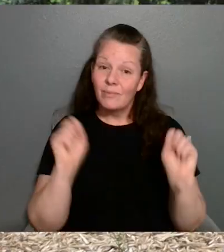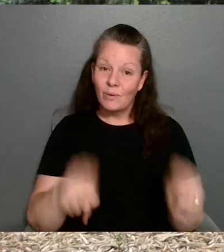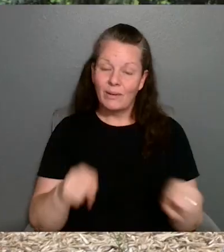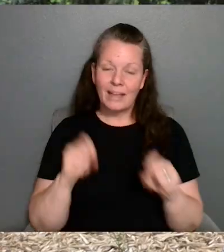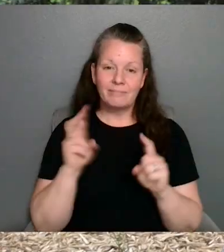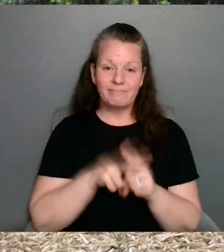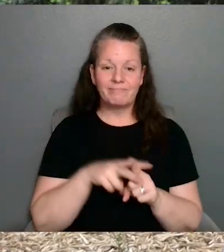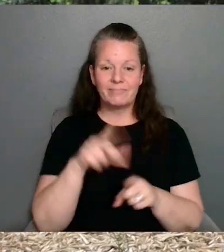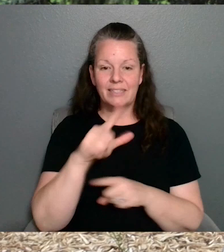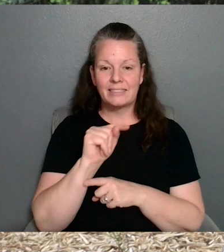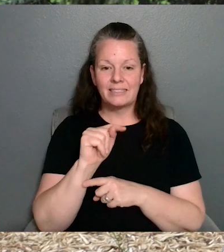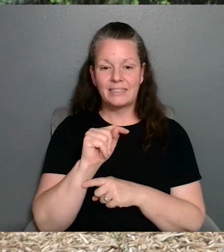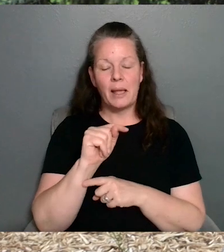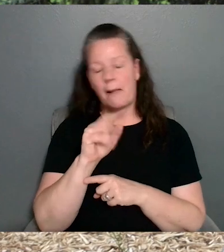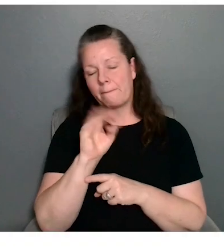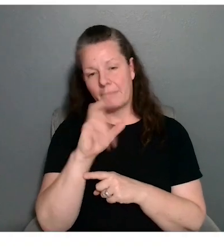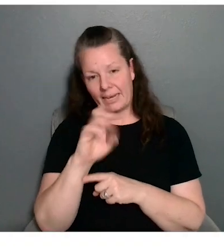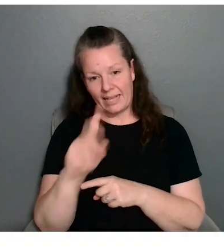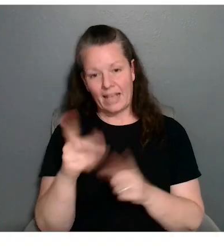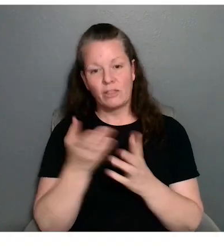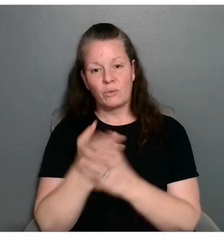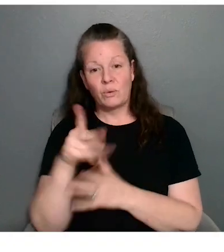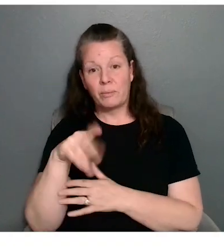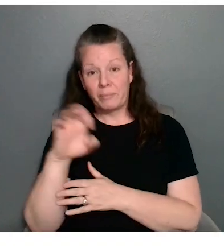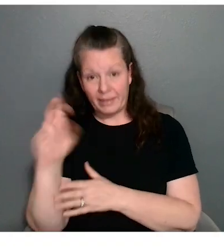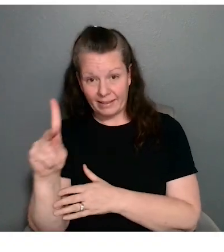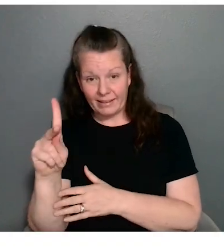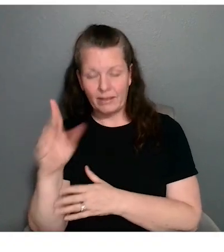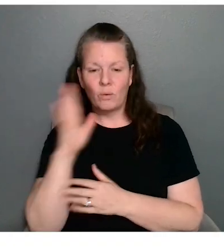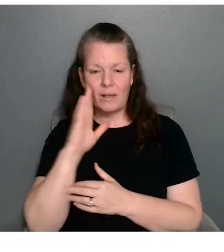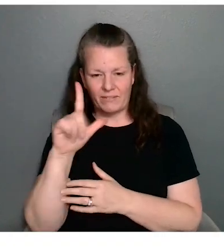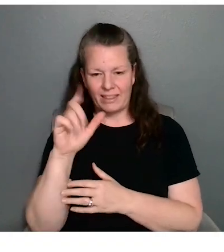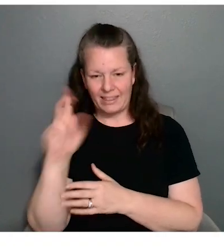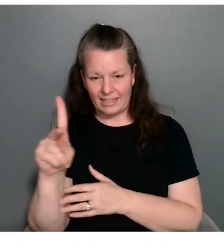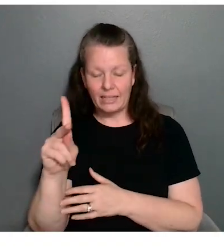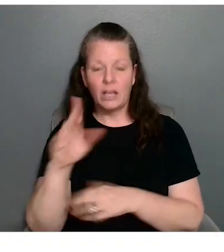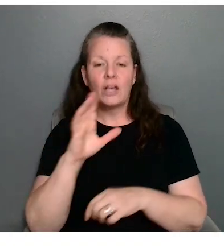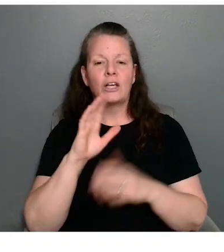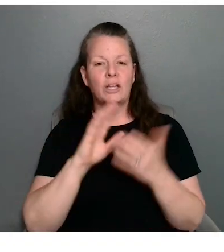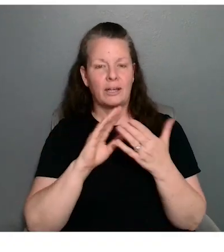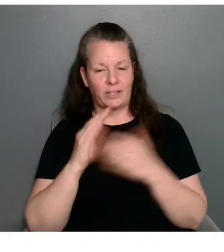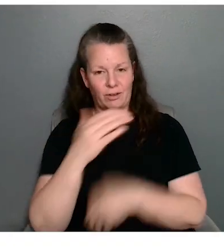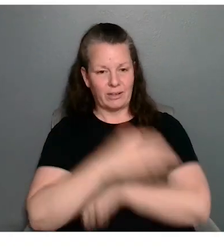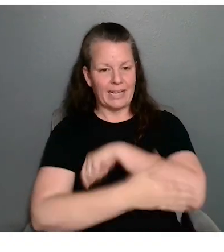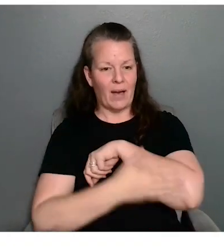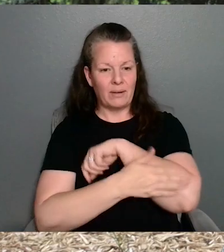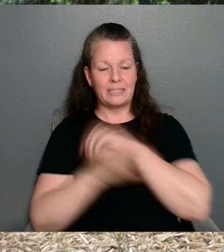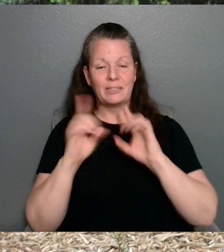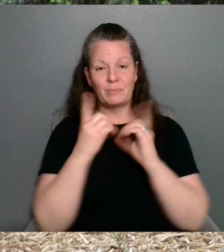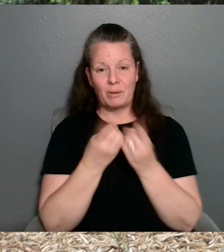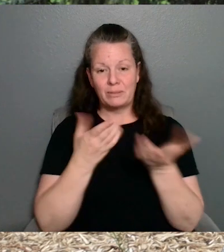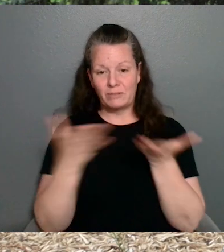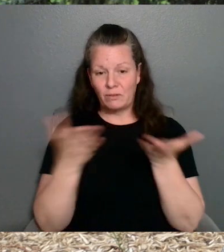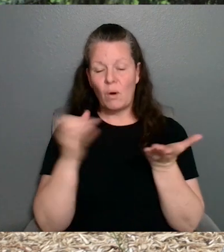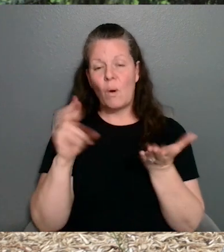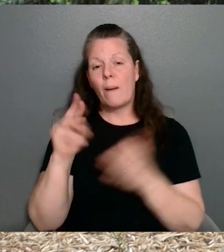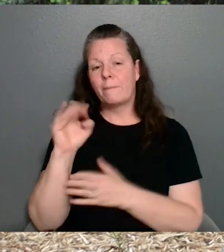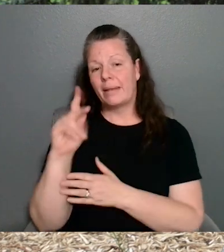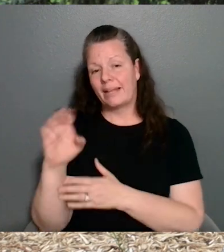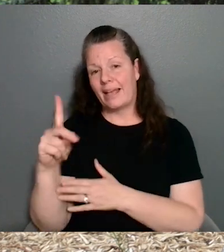And you can get on Medicaid through PEAK. And there'll be a link to PEAK, your County Department of Human Services, or Medicaid Application Assistance site.